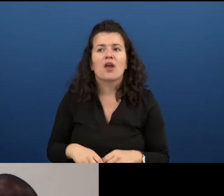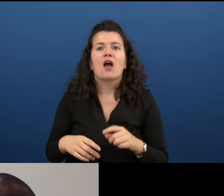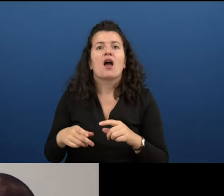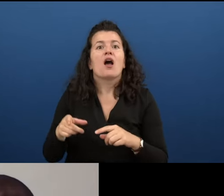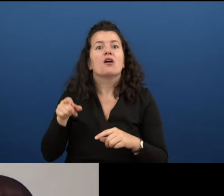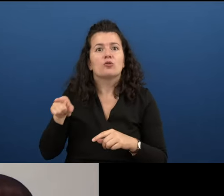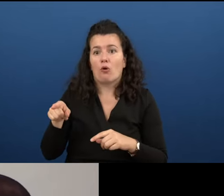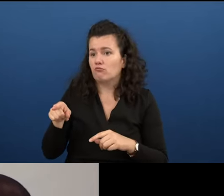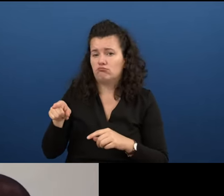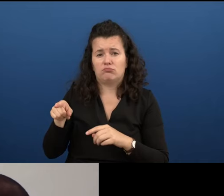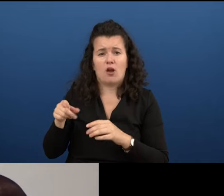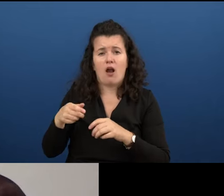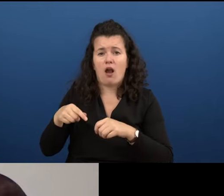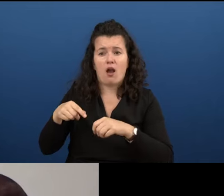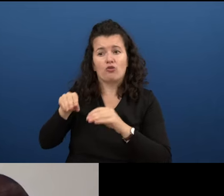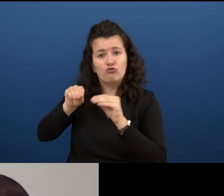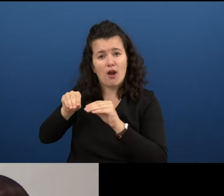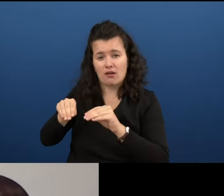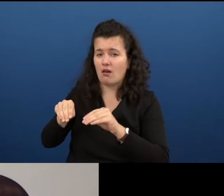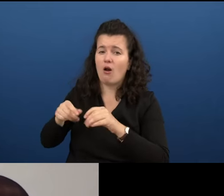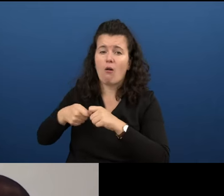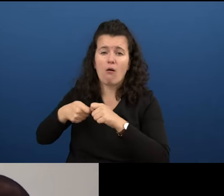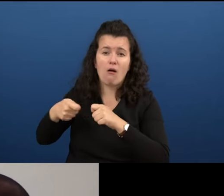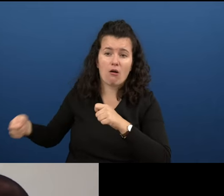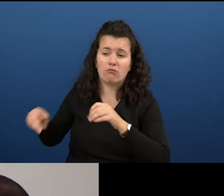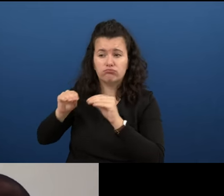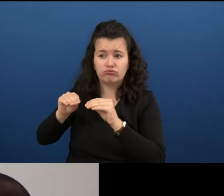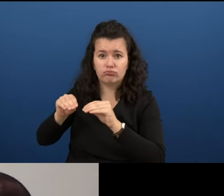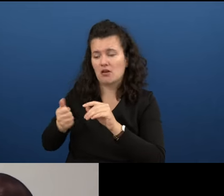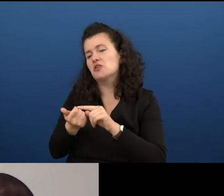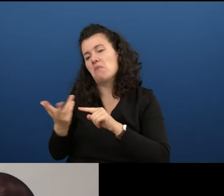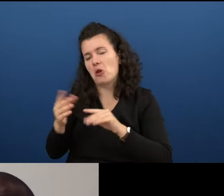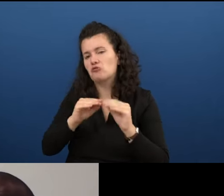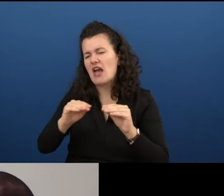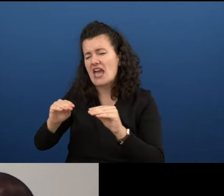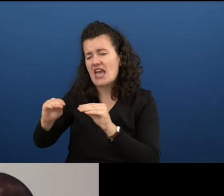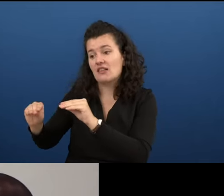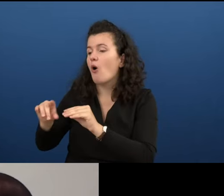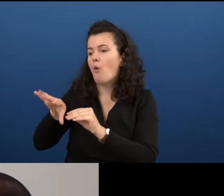10:18:59 Some of them was hired and our best example is the one that we hired a HR level